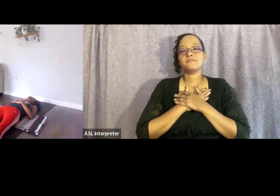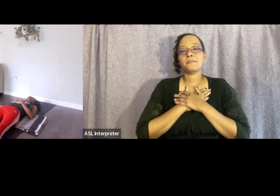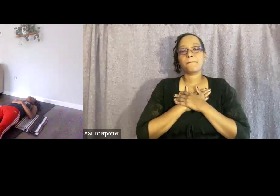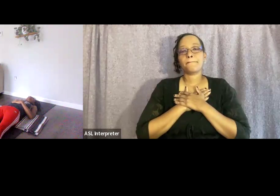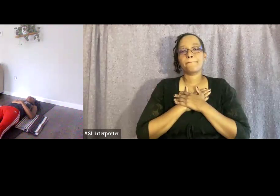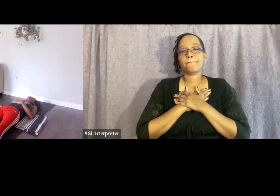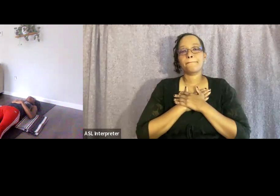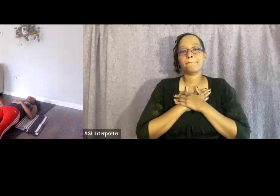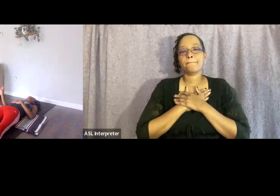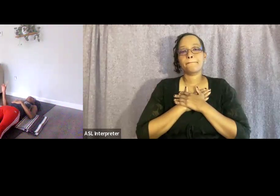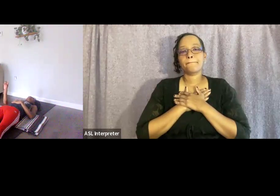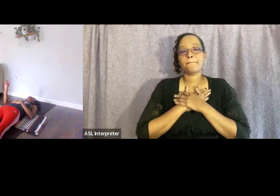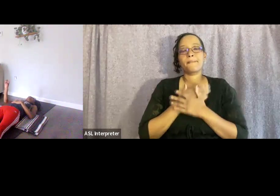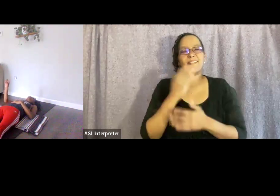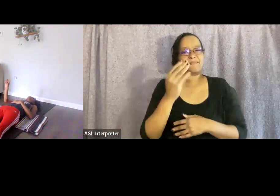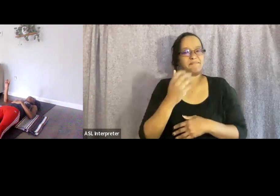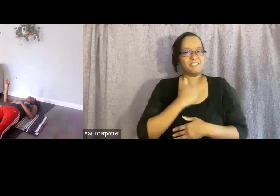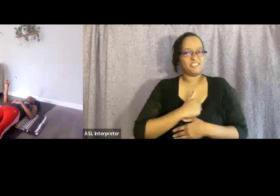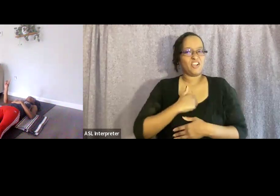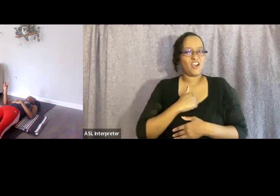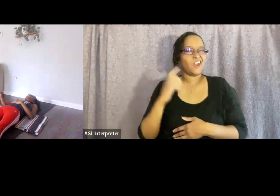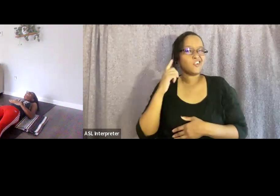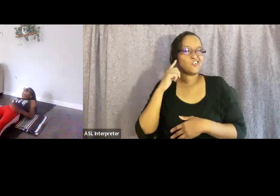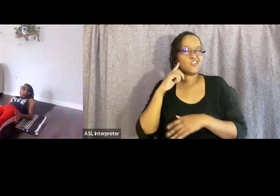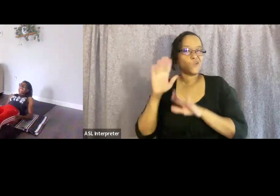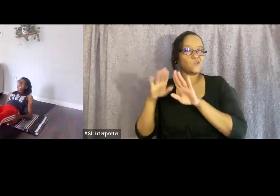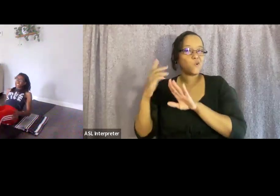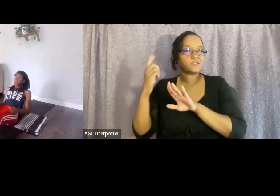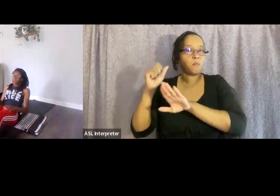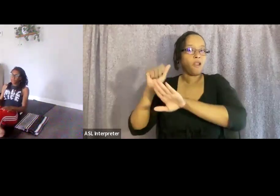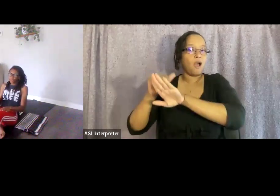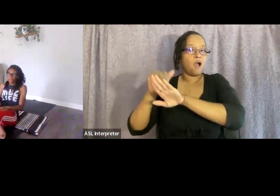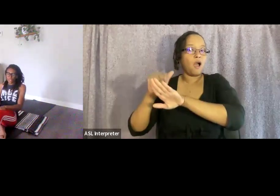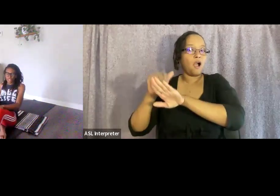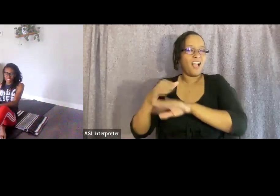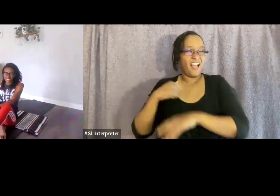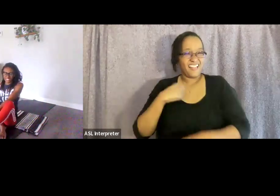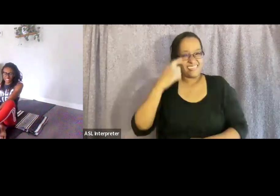Pardon, there is a knock on the door. I think my mother's returning.